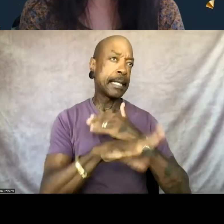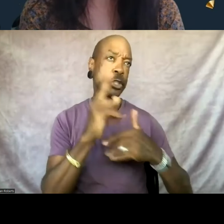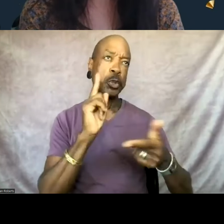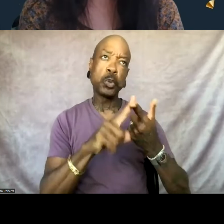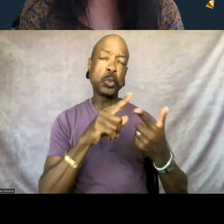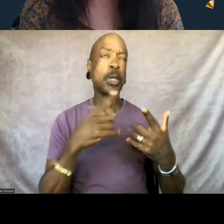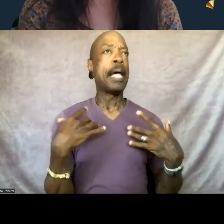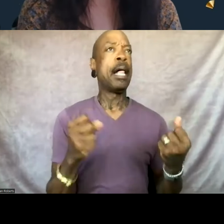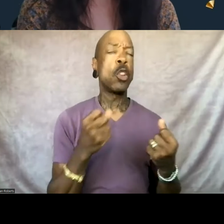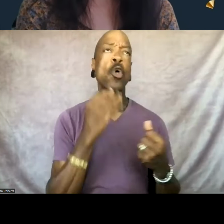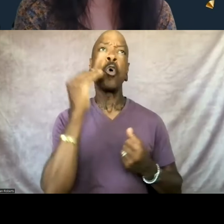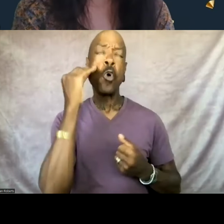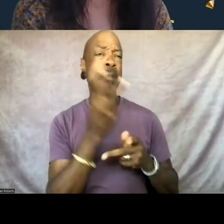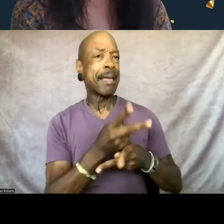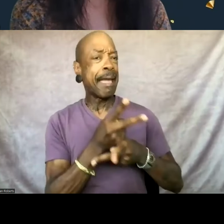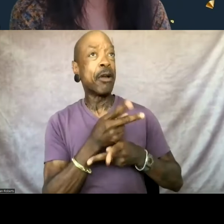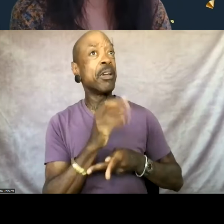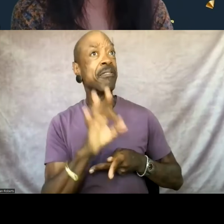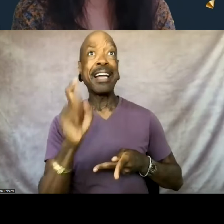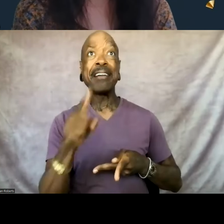to our legislators to say this is really a problem. It is